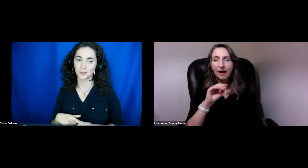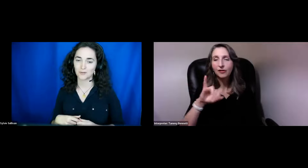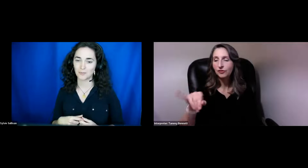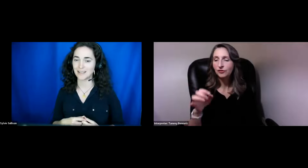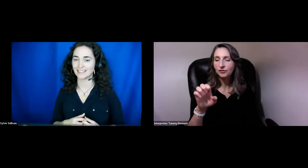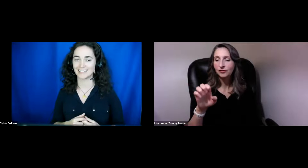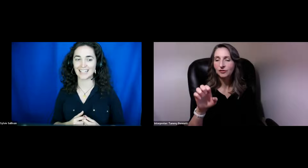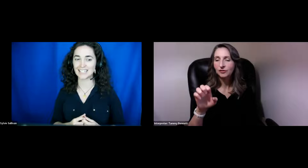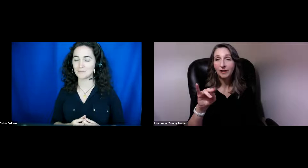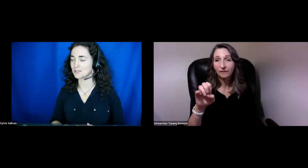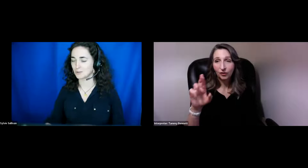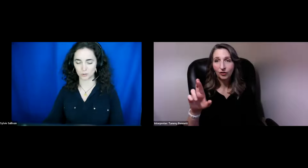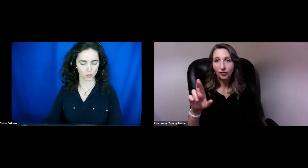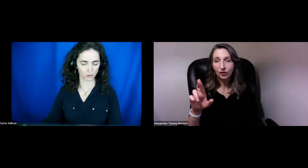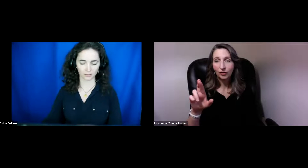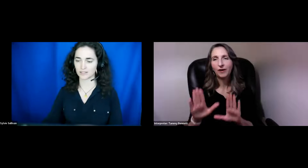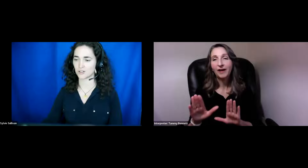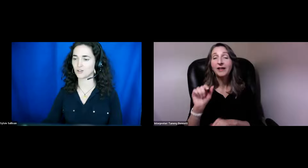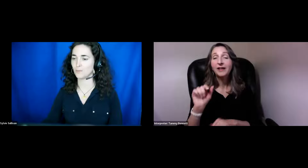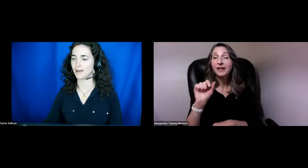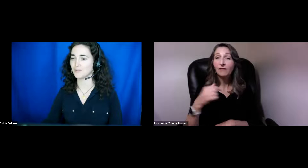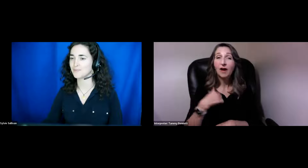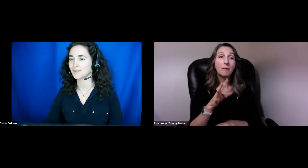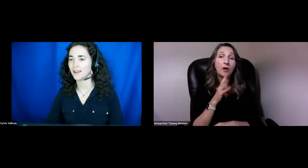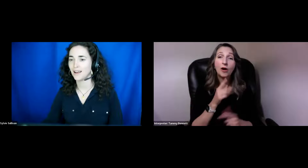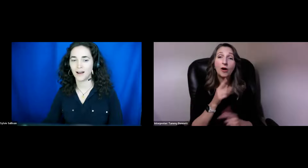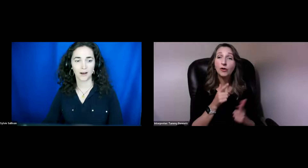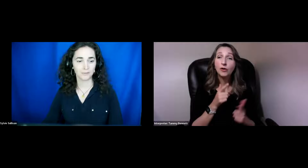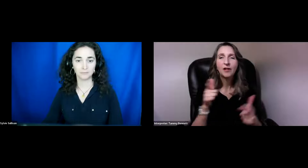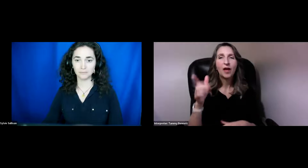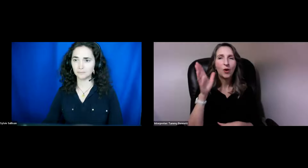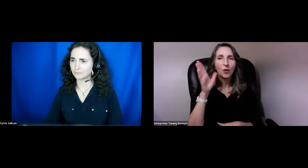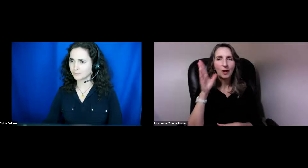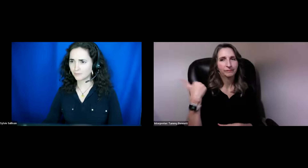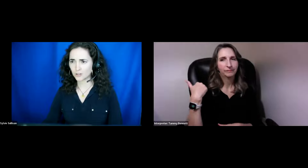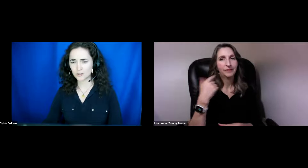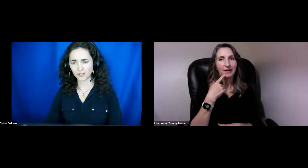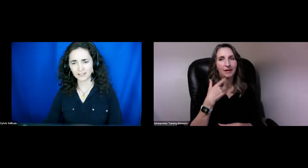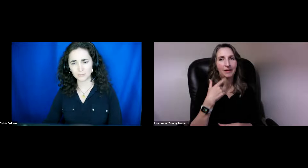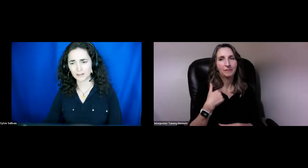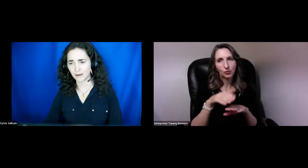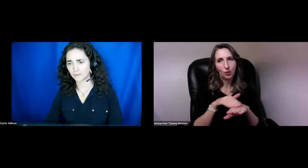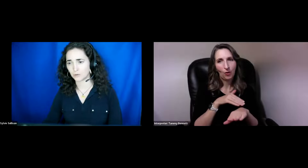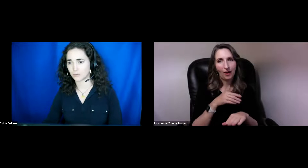they are going to interrupt me and tell me to to slow down because I should know better. Just a little bit about me.